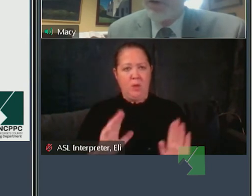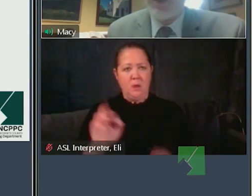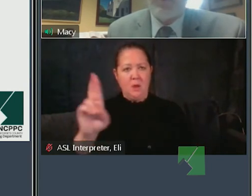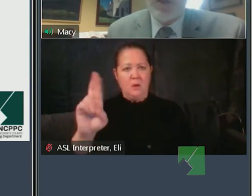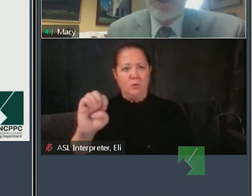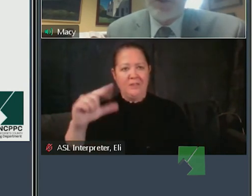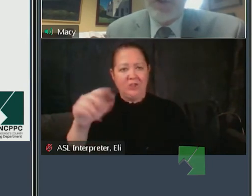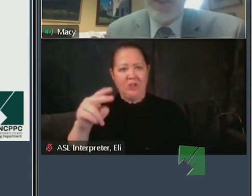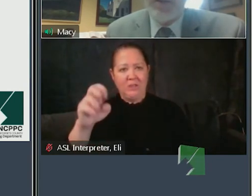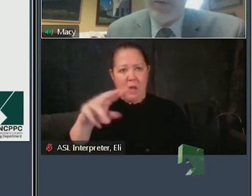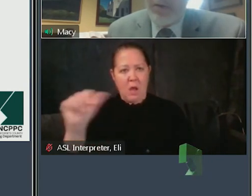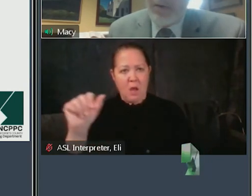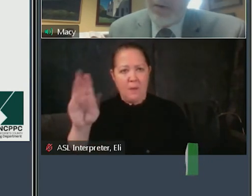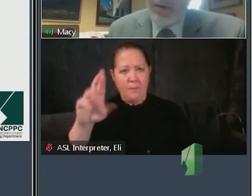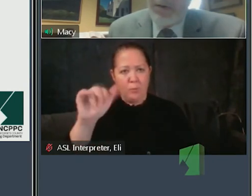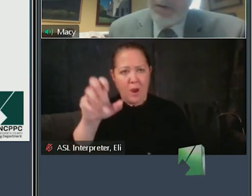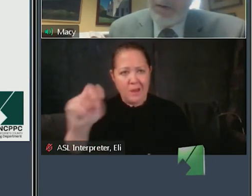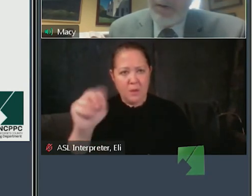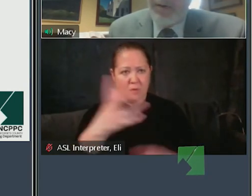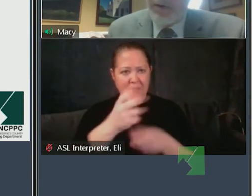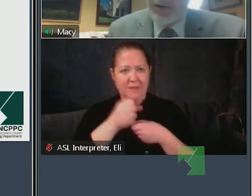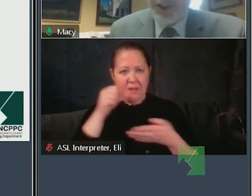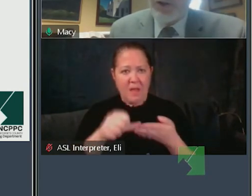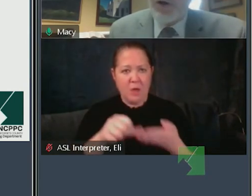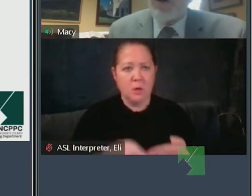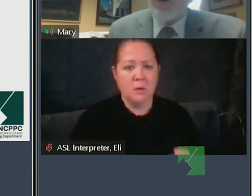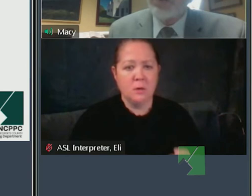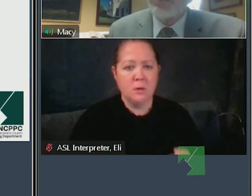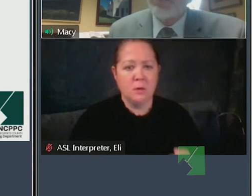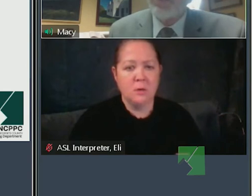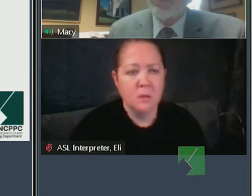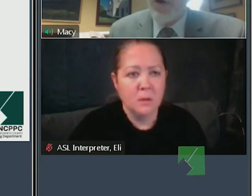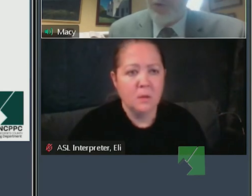She said, cross the street. She called no response.